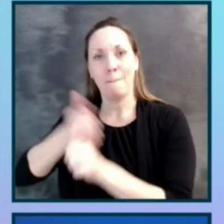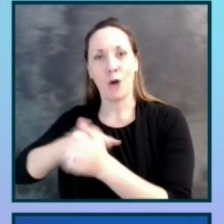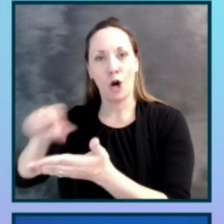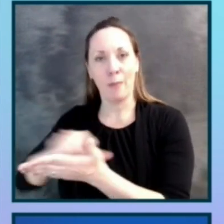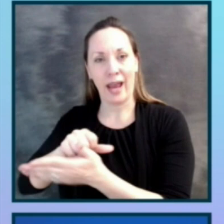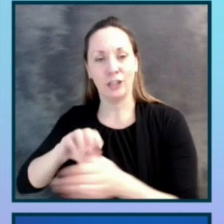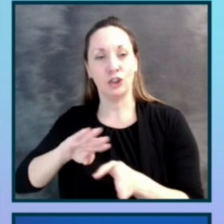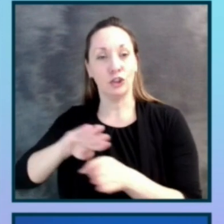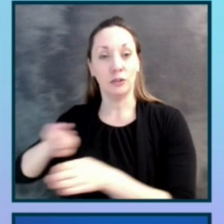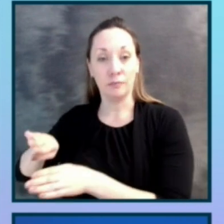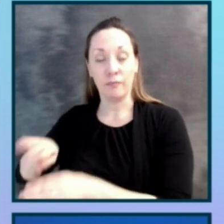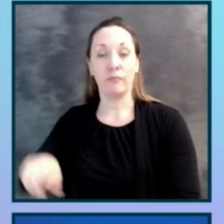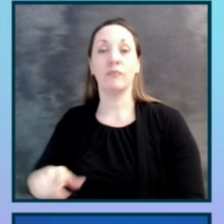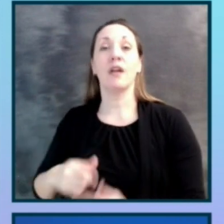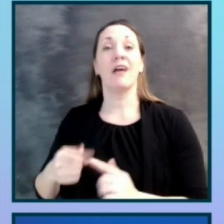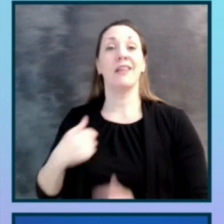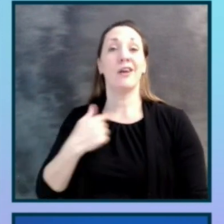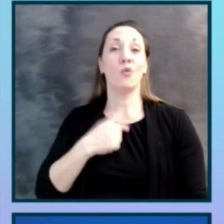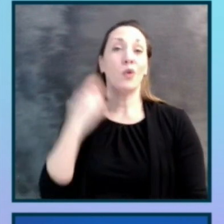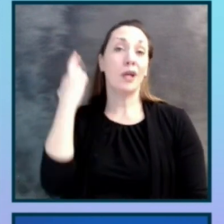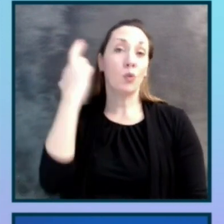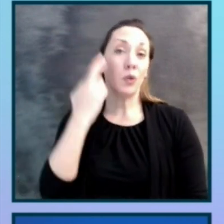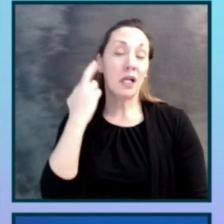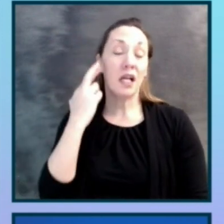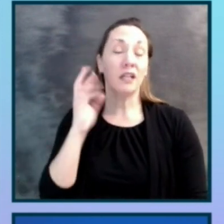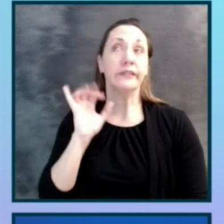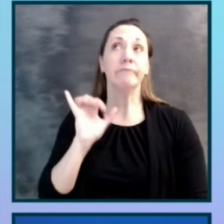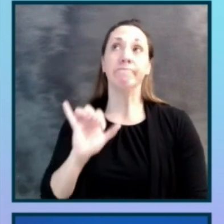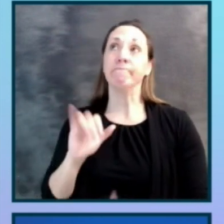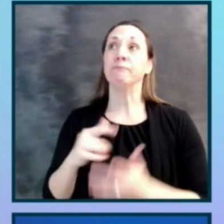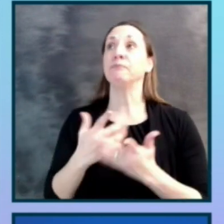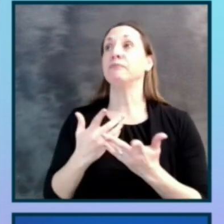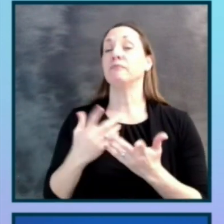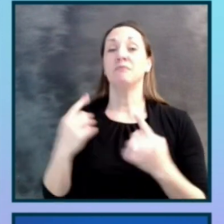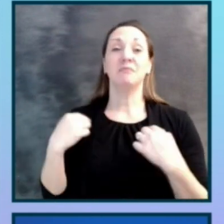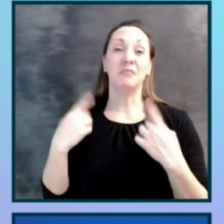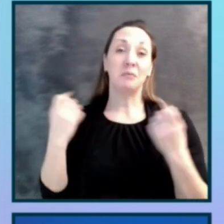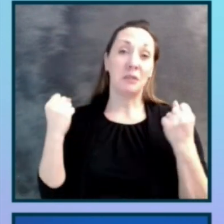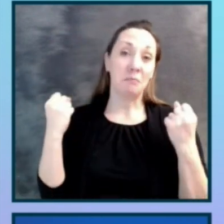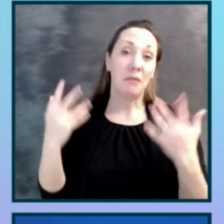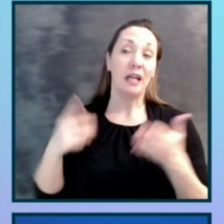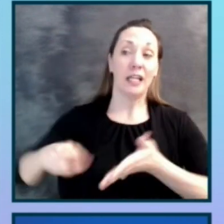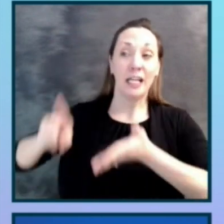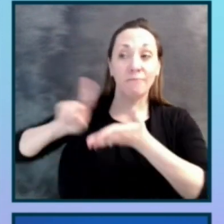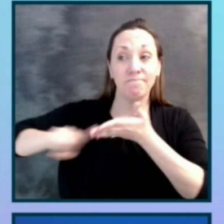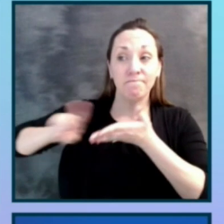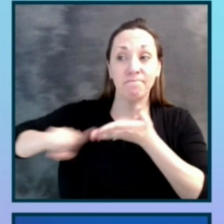Then we realized that there have been many studies when it comes to web accessibility,